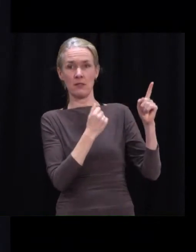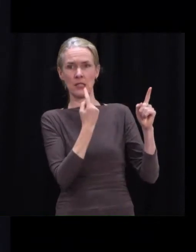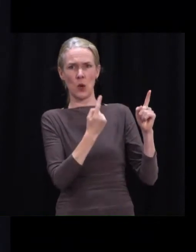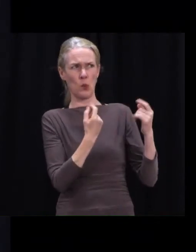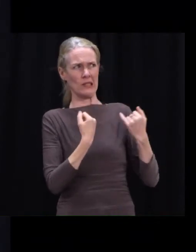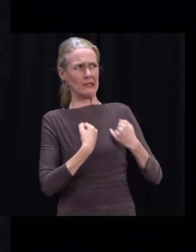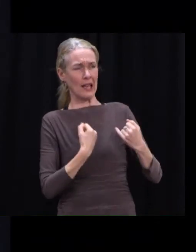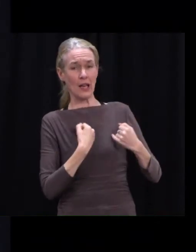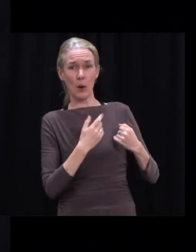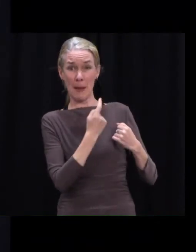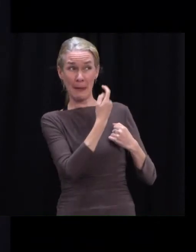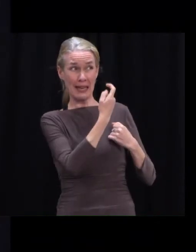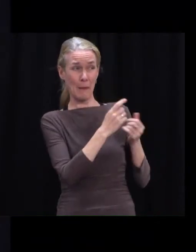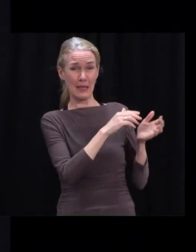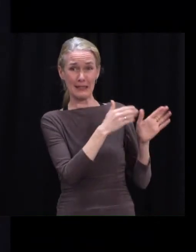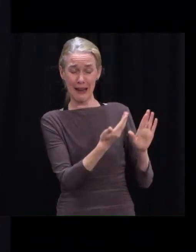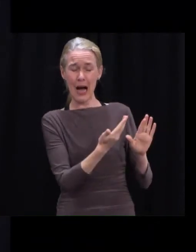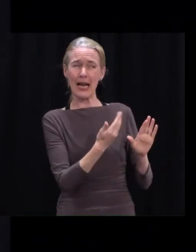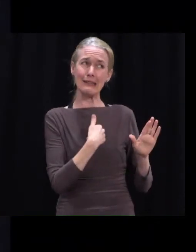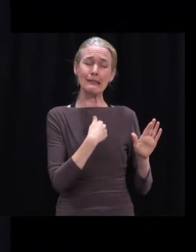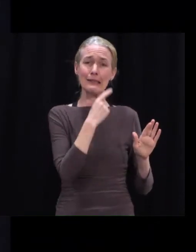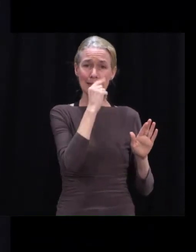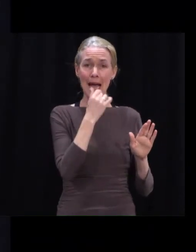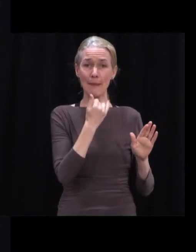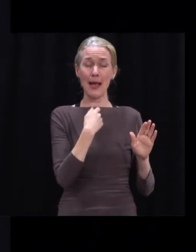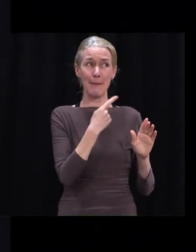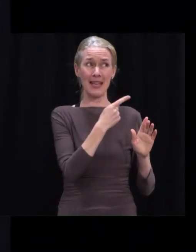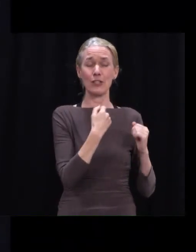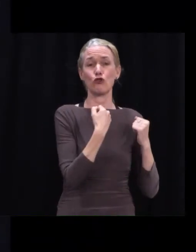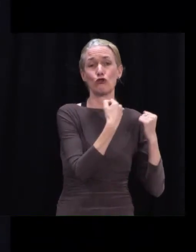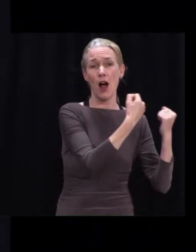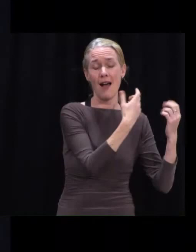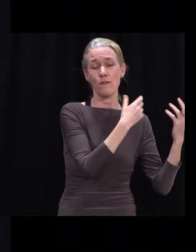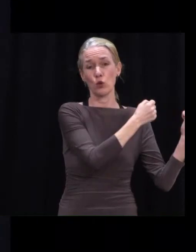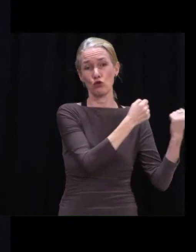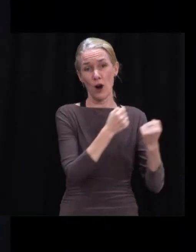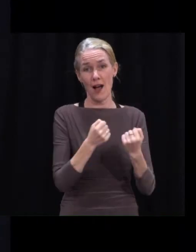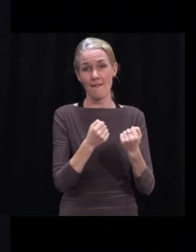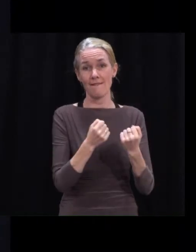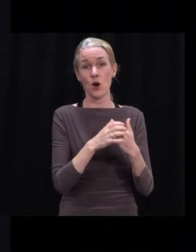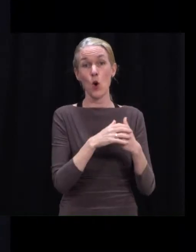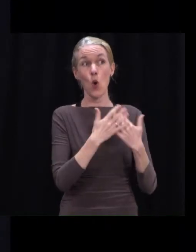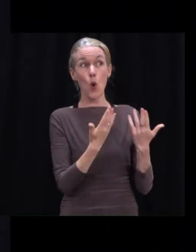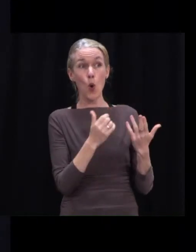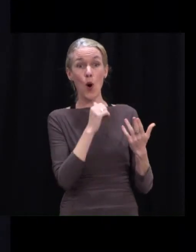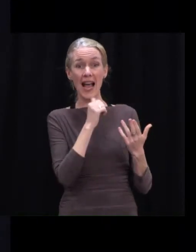emergencies care and support for someone in a critical or terminal condition or shared